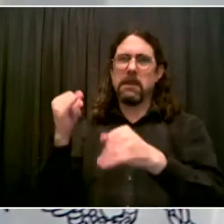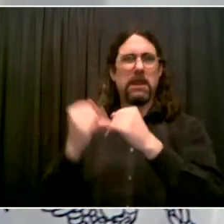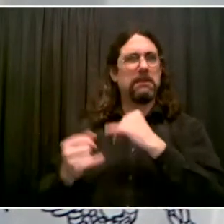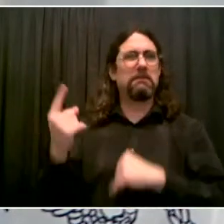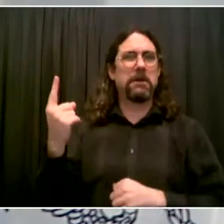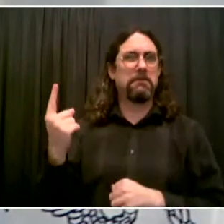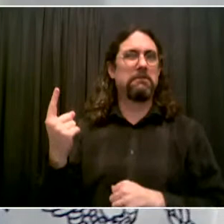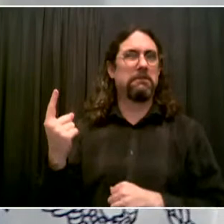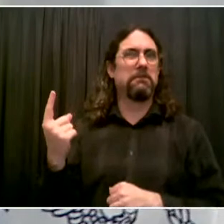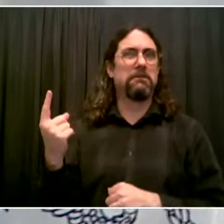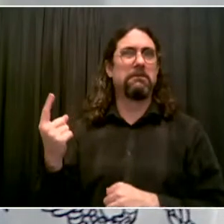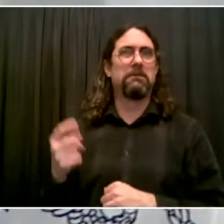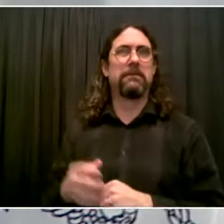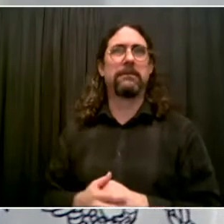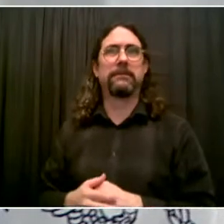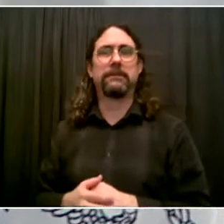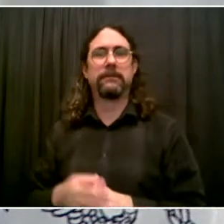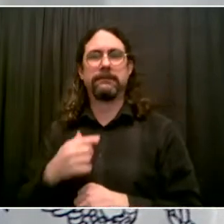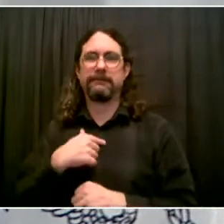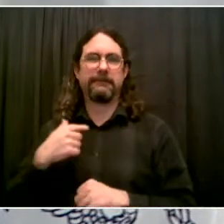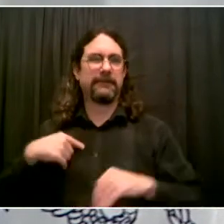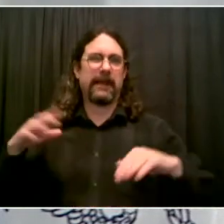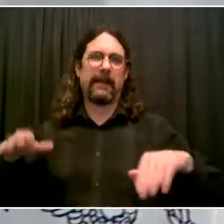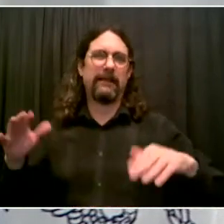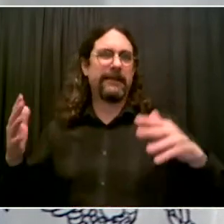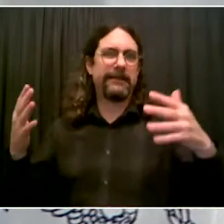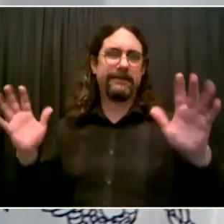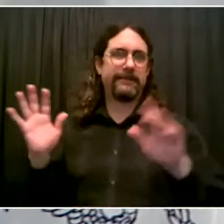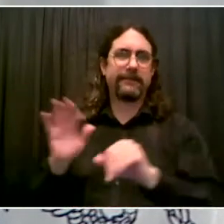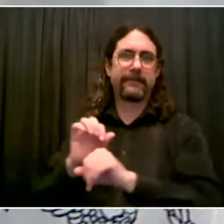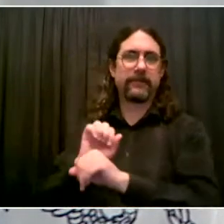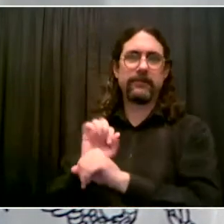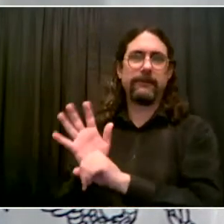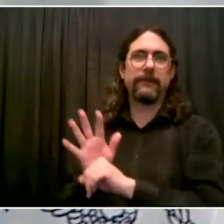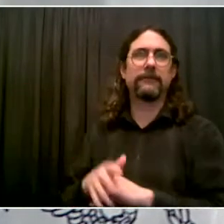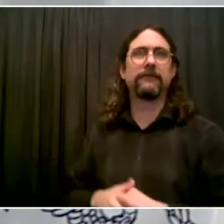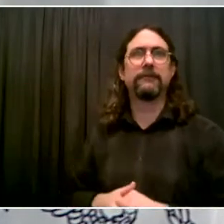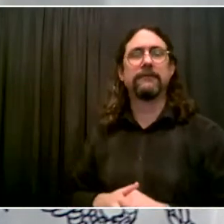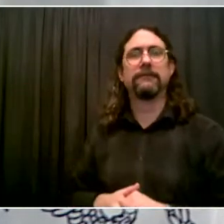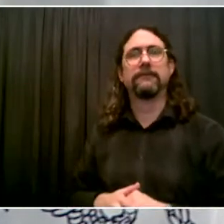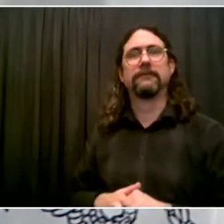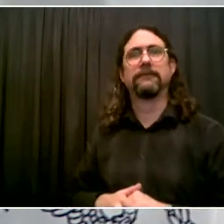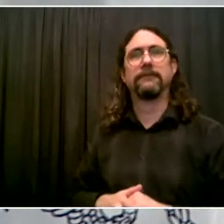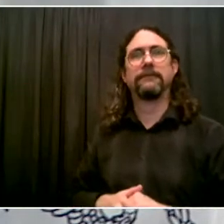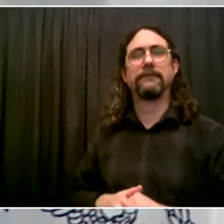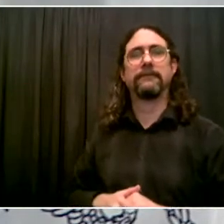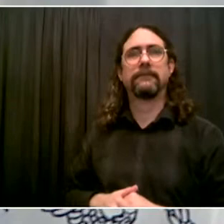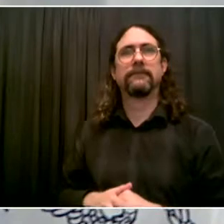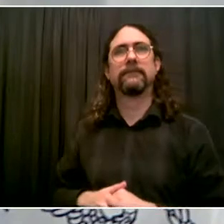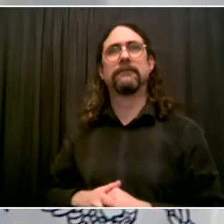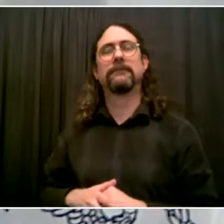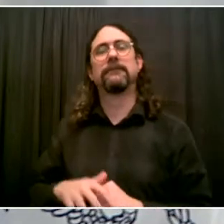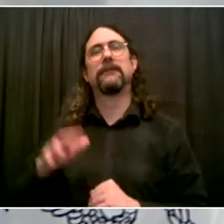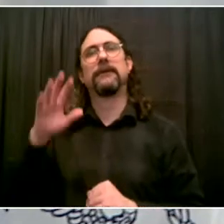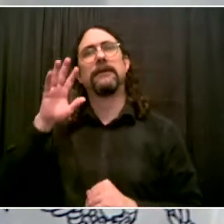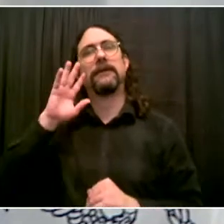KMAING PROGRESS BUT WERE NOT THERE YET. IT'S THE GOING TO TAKE SOME MONTHS TO GET AS MANY Y PEPEOPLELE